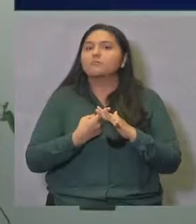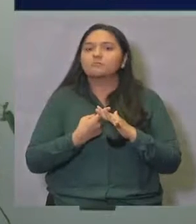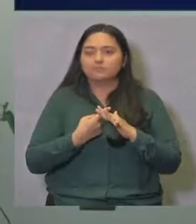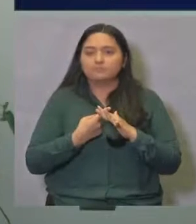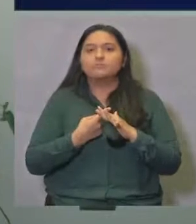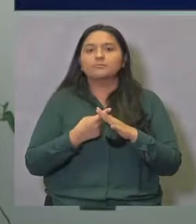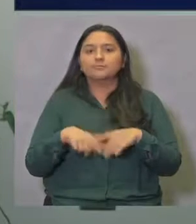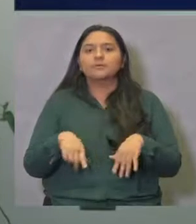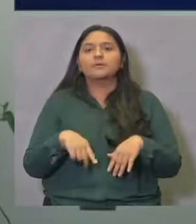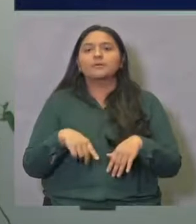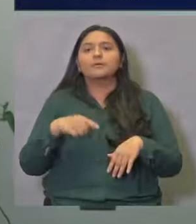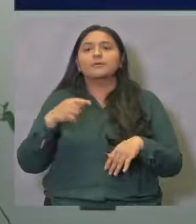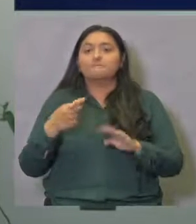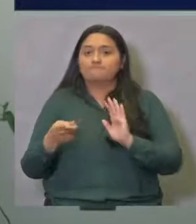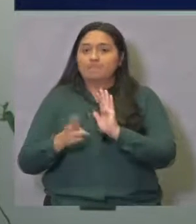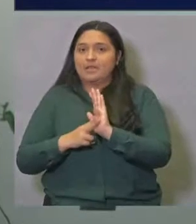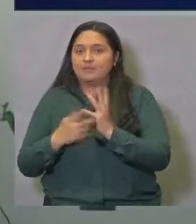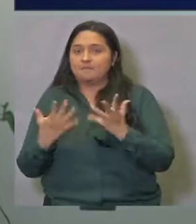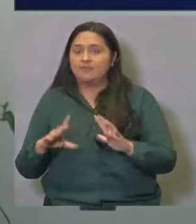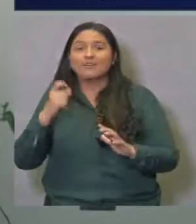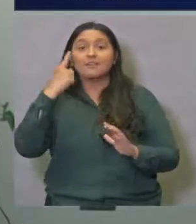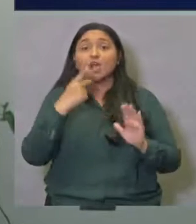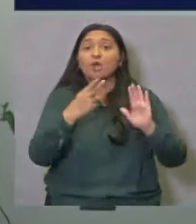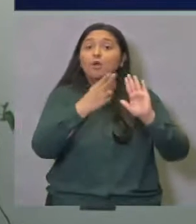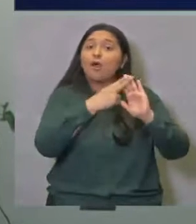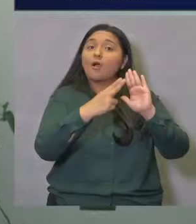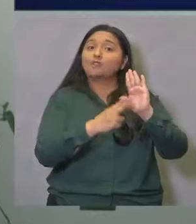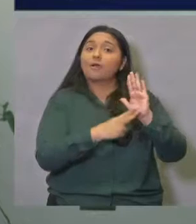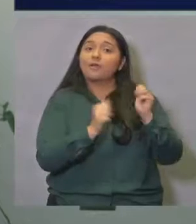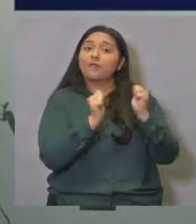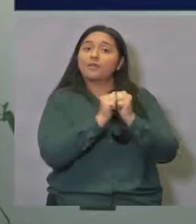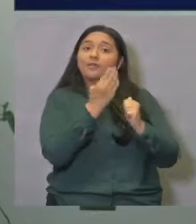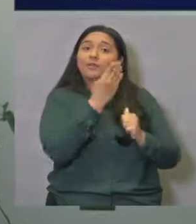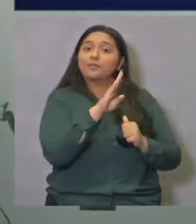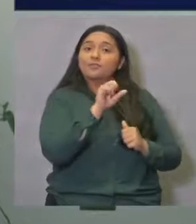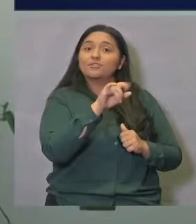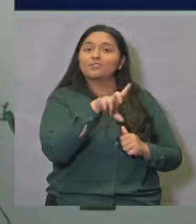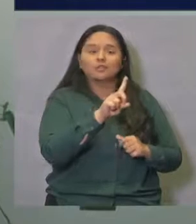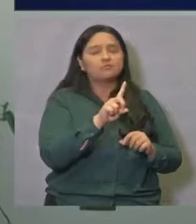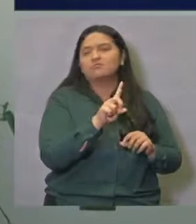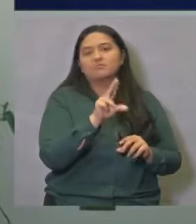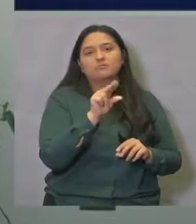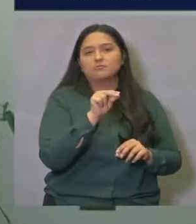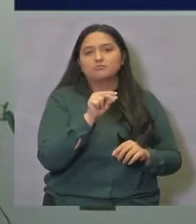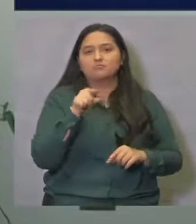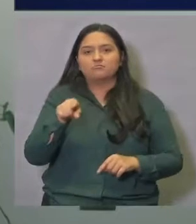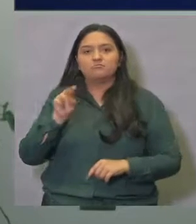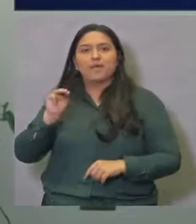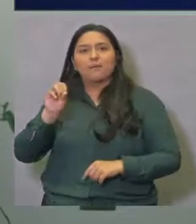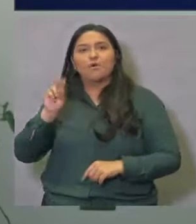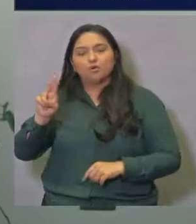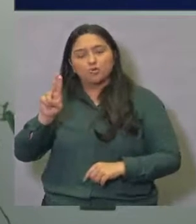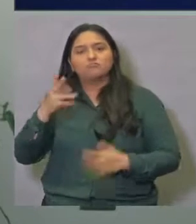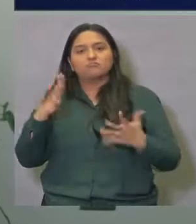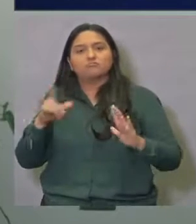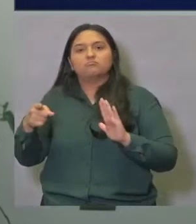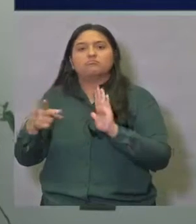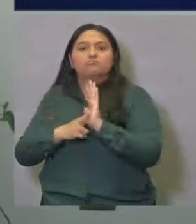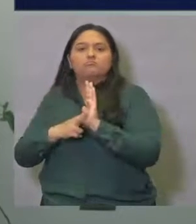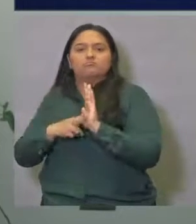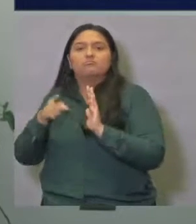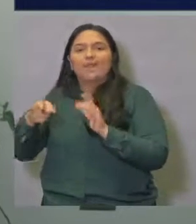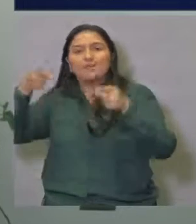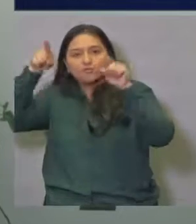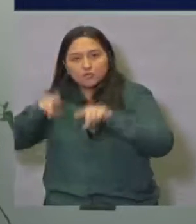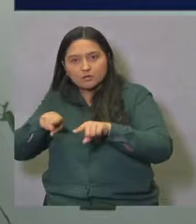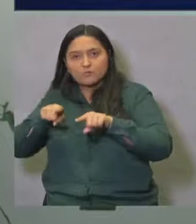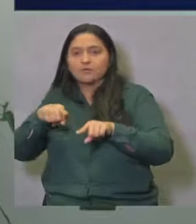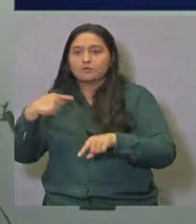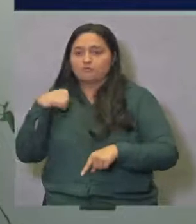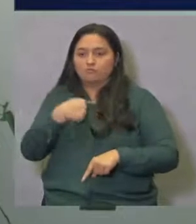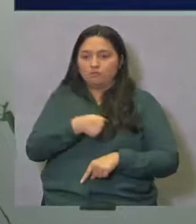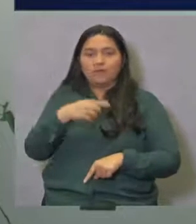IN TERMS OF THE MOU,